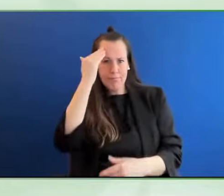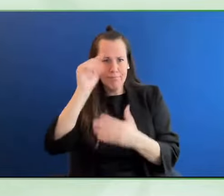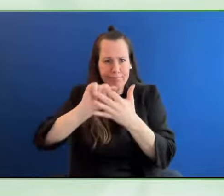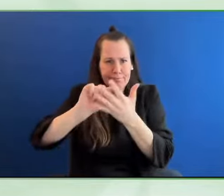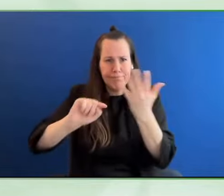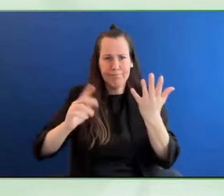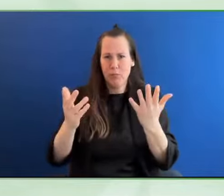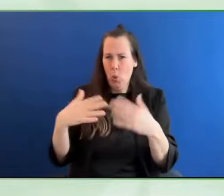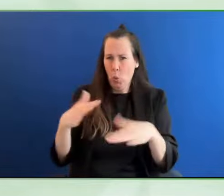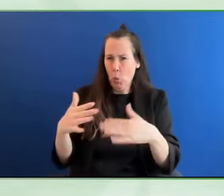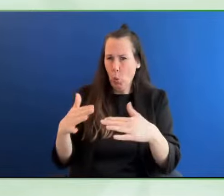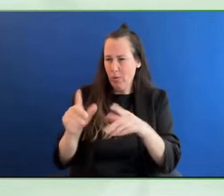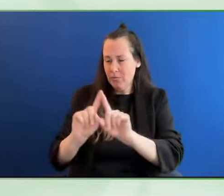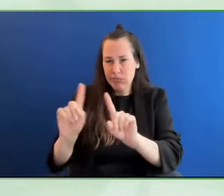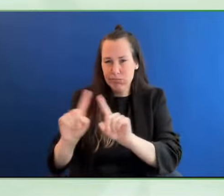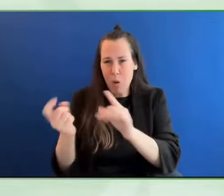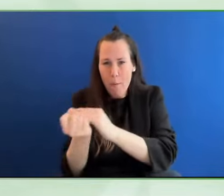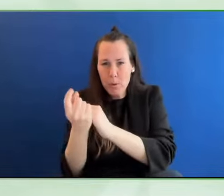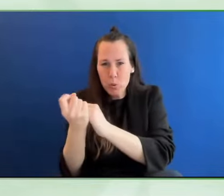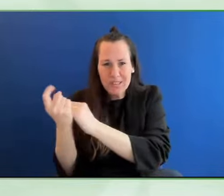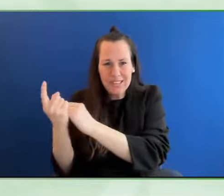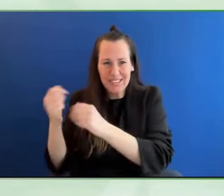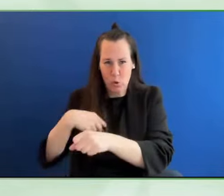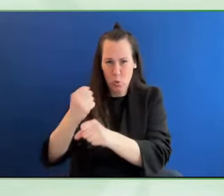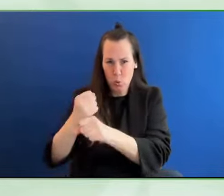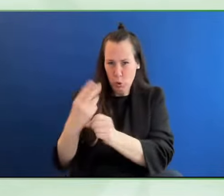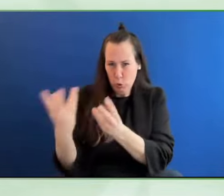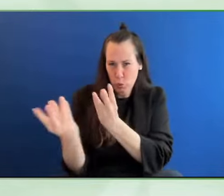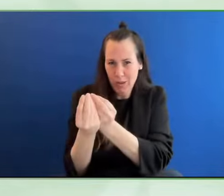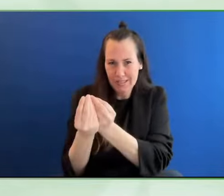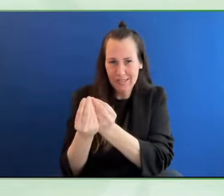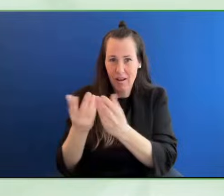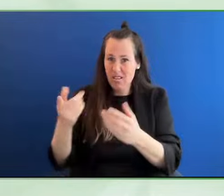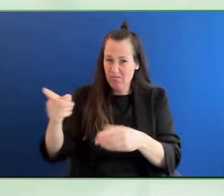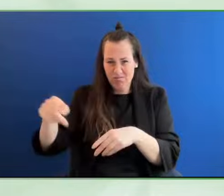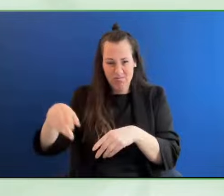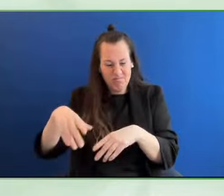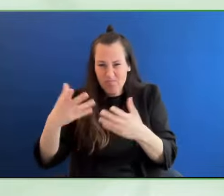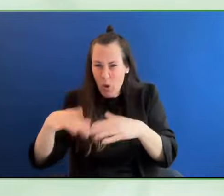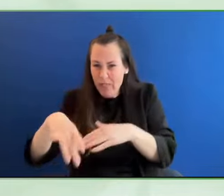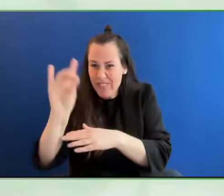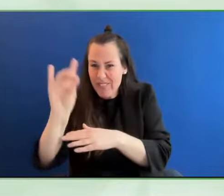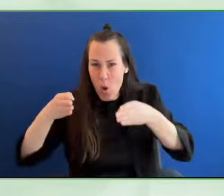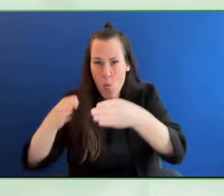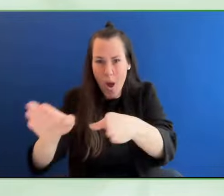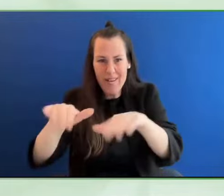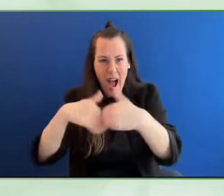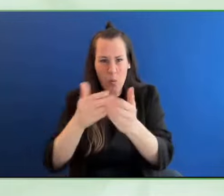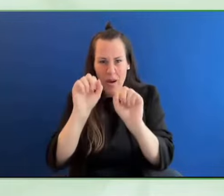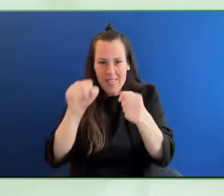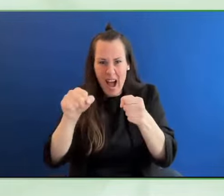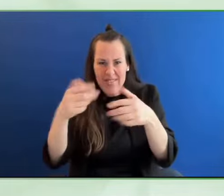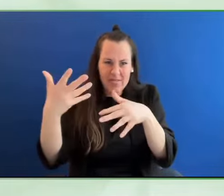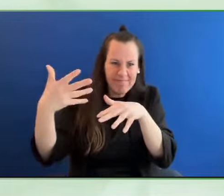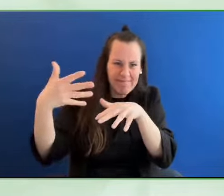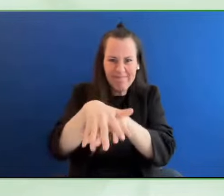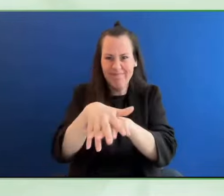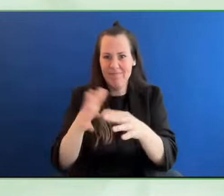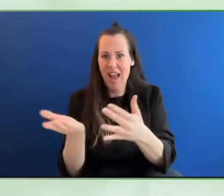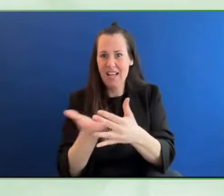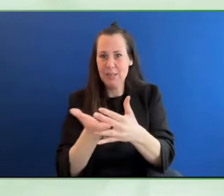Partners in our ESG teams, customer service teams, I even got to consult on a real estate